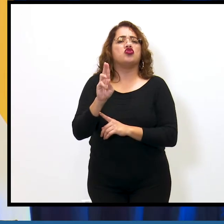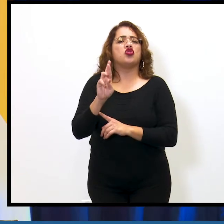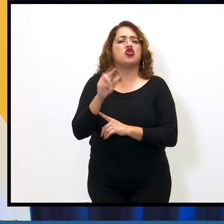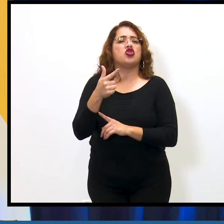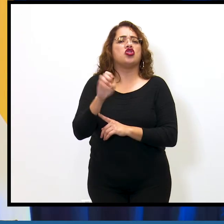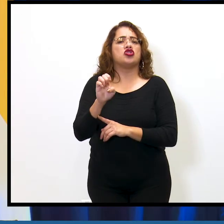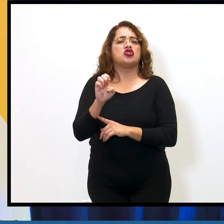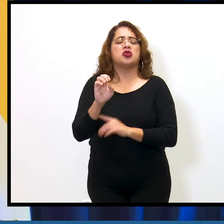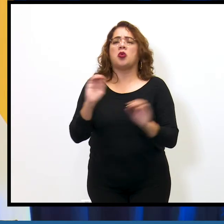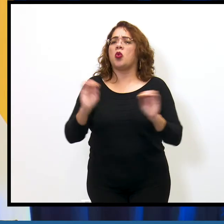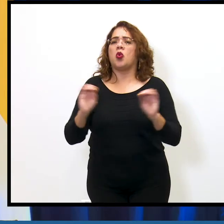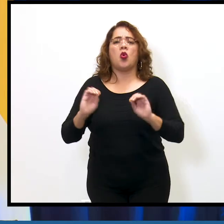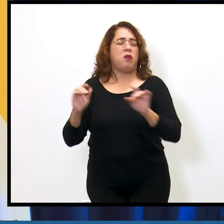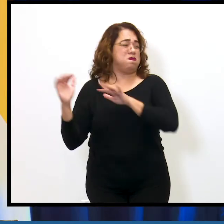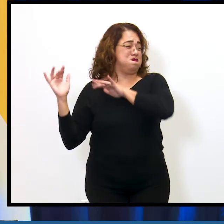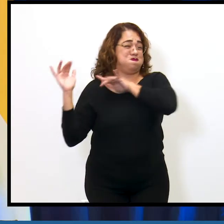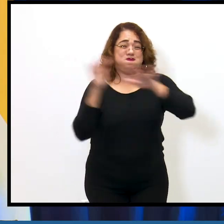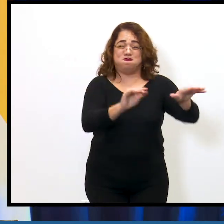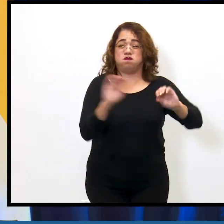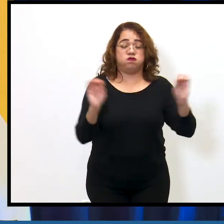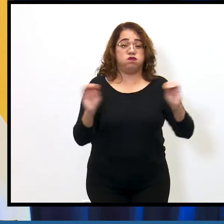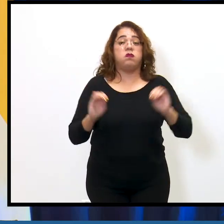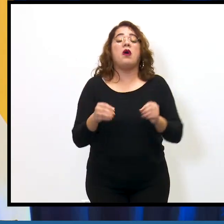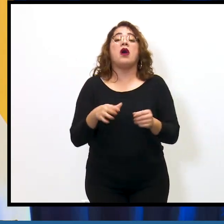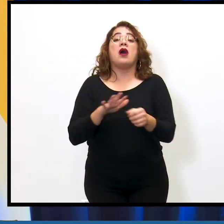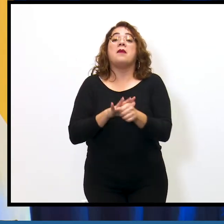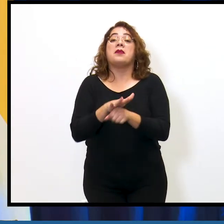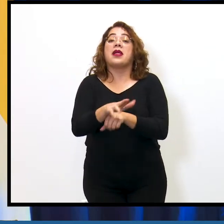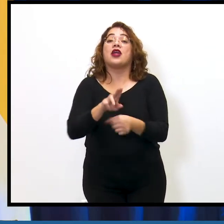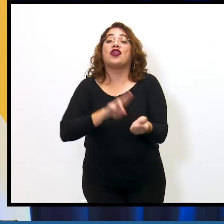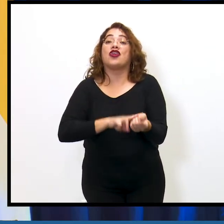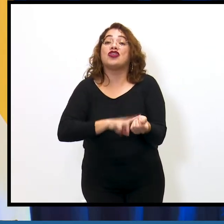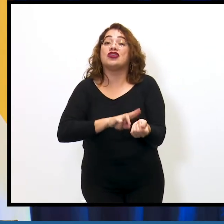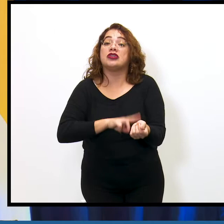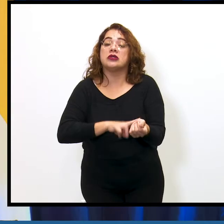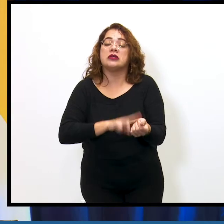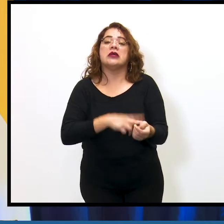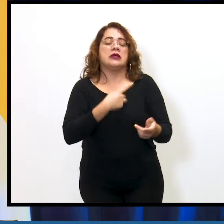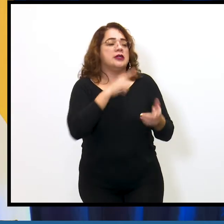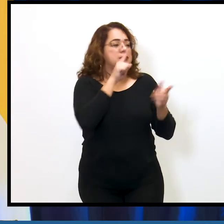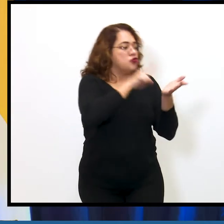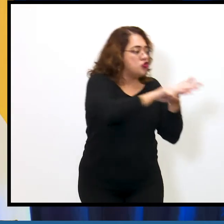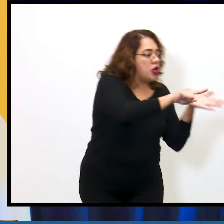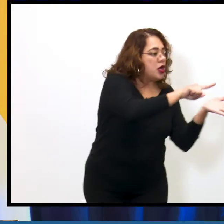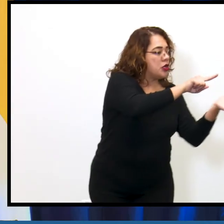care and there were plenty of nurses to go around and see folks because the patient number was much